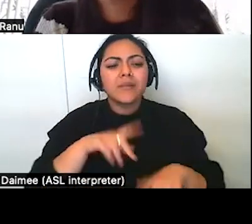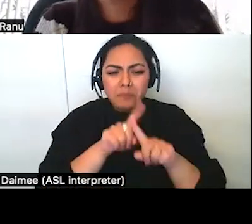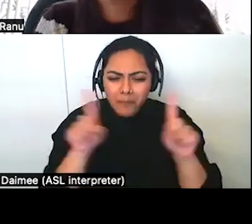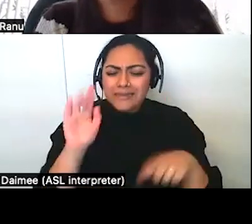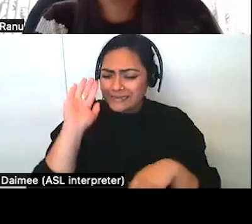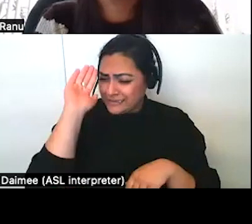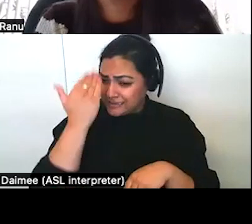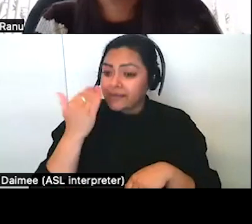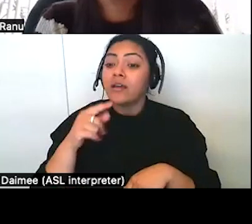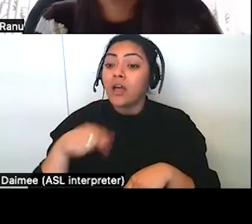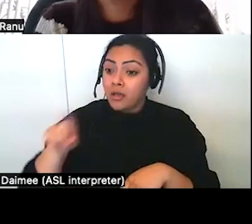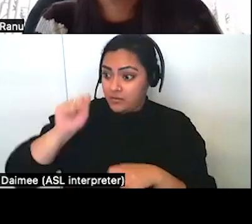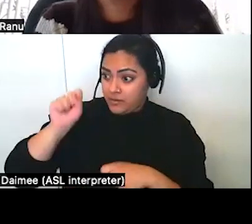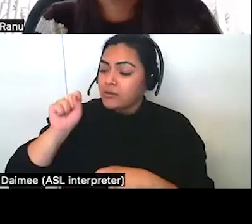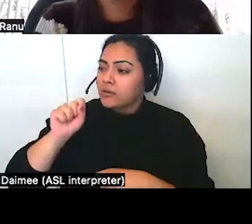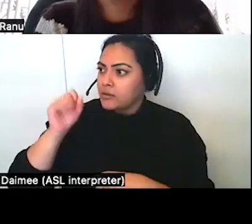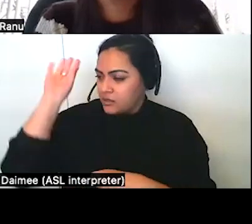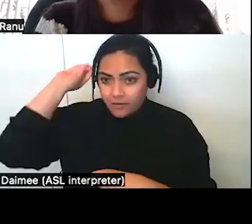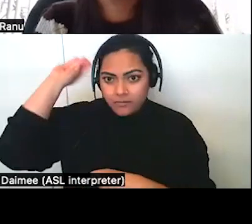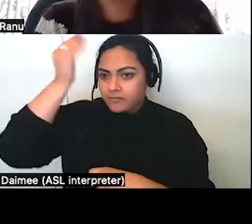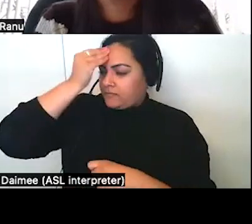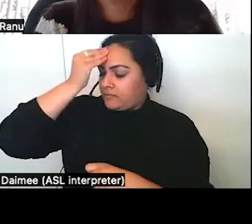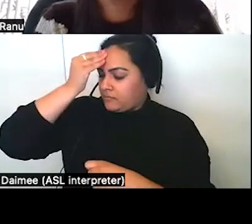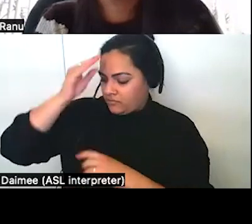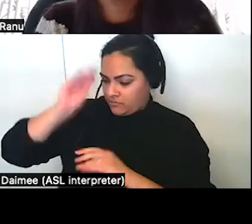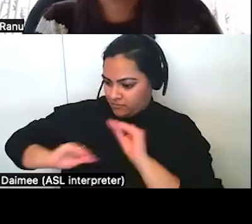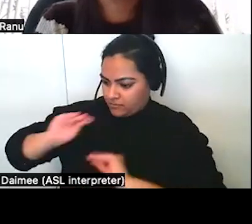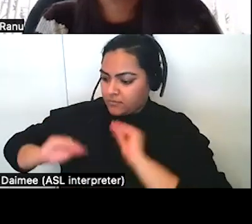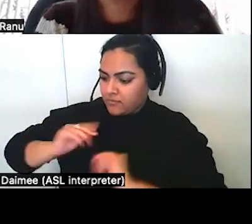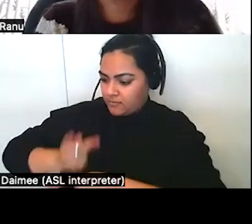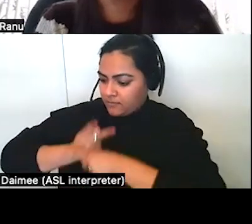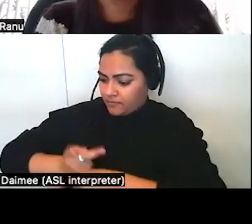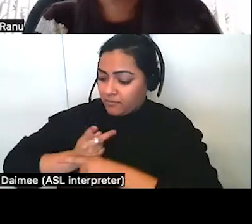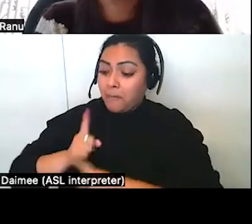in their book shopping. Sales of personal finance titles are down 18% over last year.